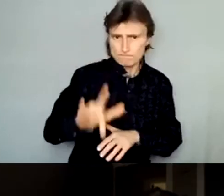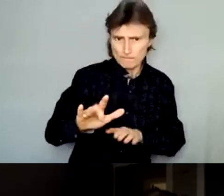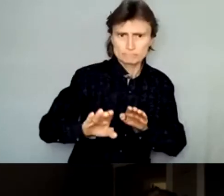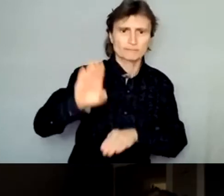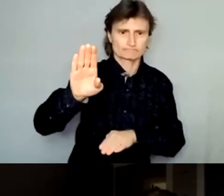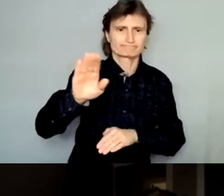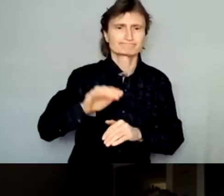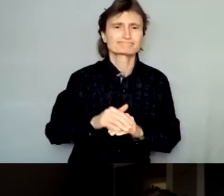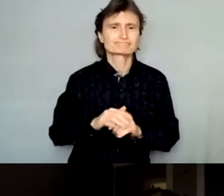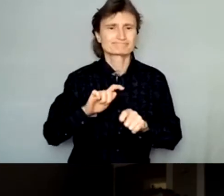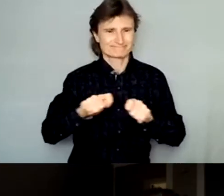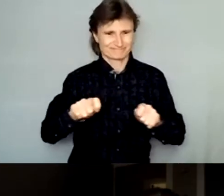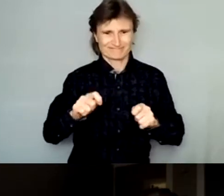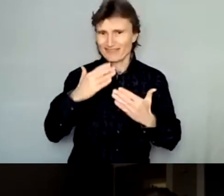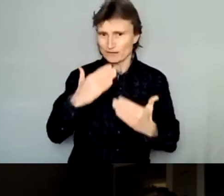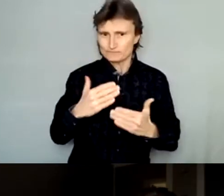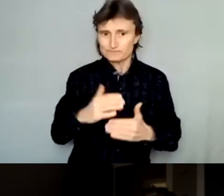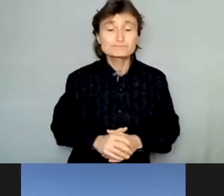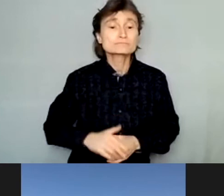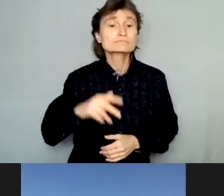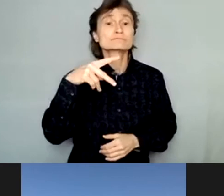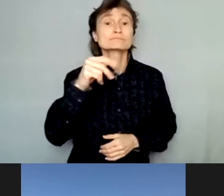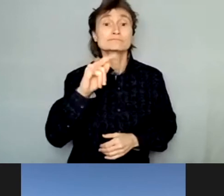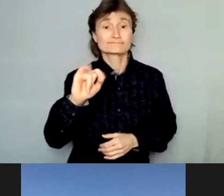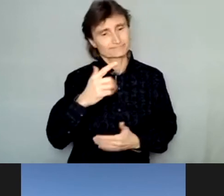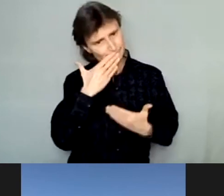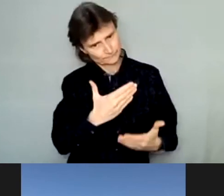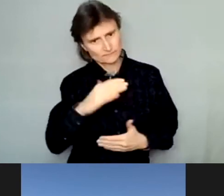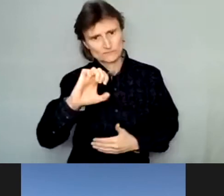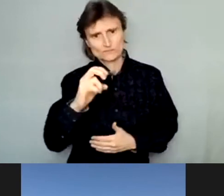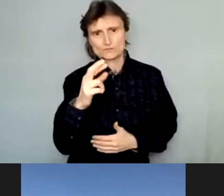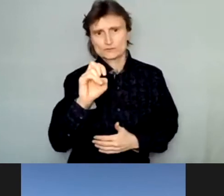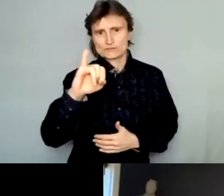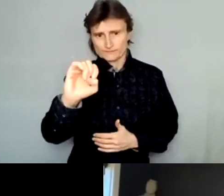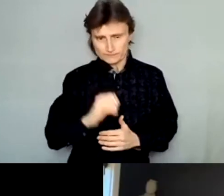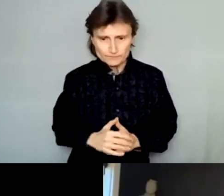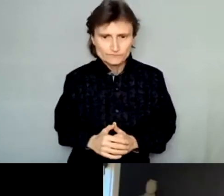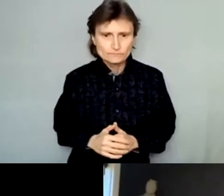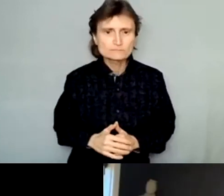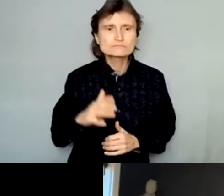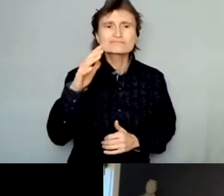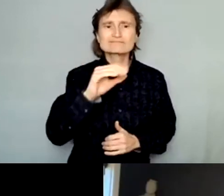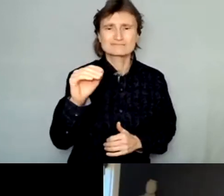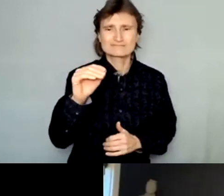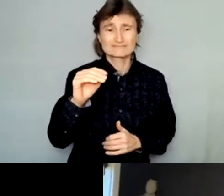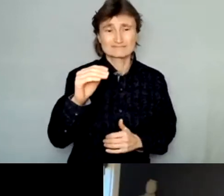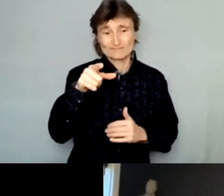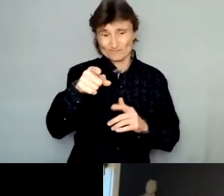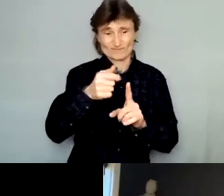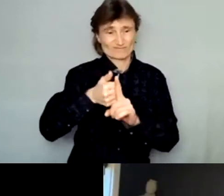Thanks so much, Cherie, also for not only providing the protocols but also helping us